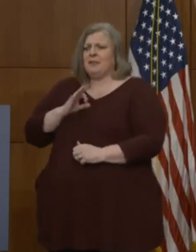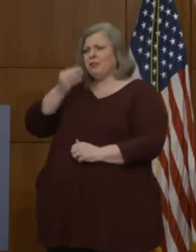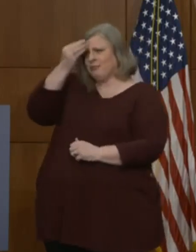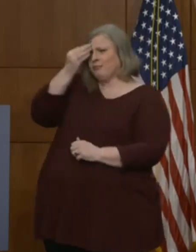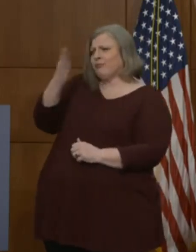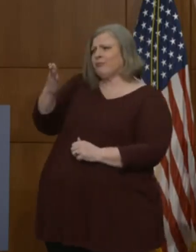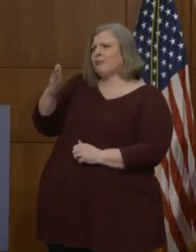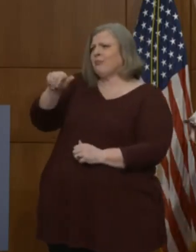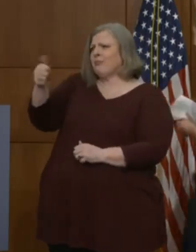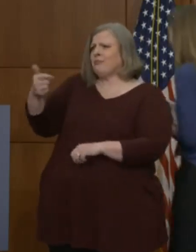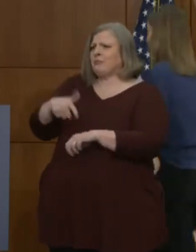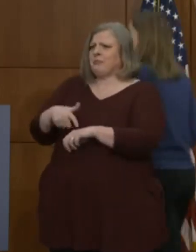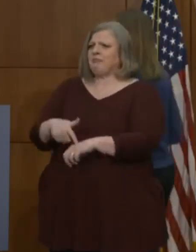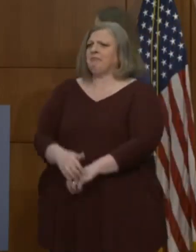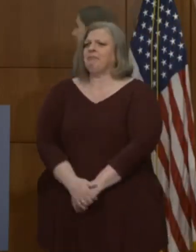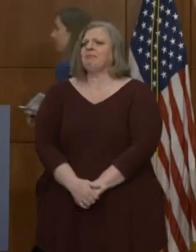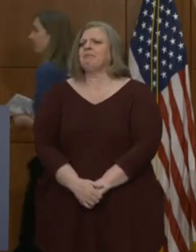TO THE STAFF AND- CAN BE HAPPY TO GET THAT INFORMATION TO YOU